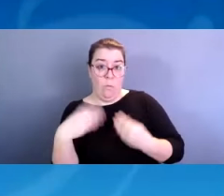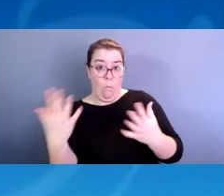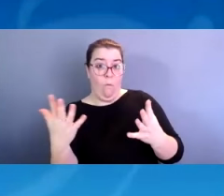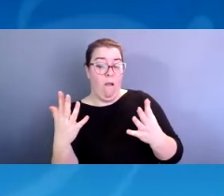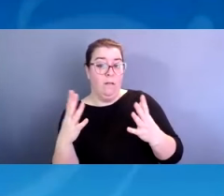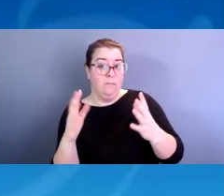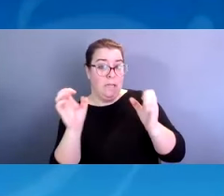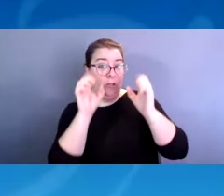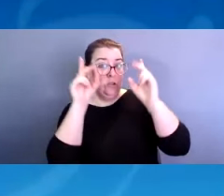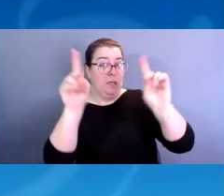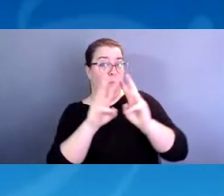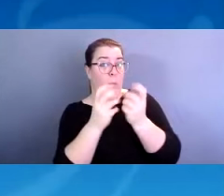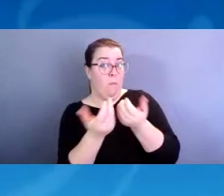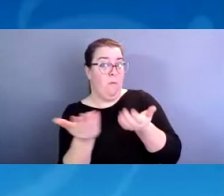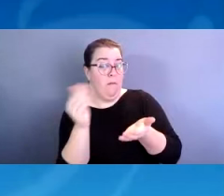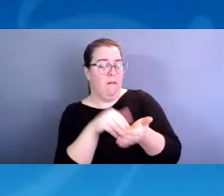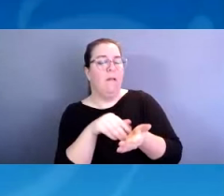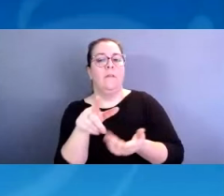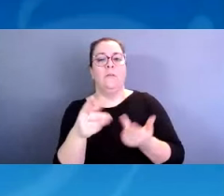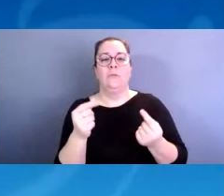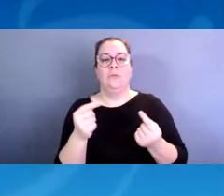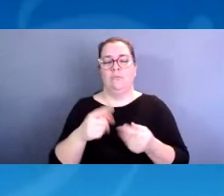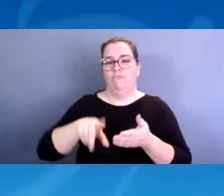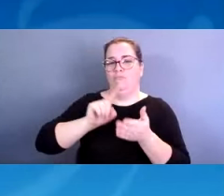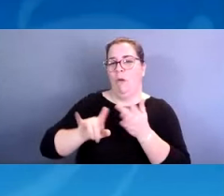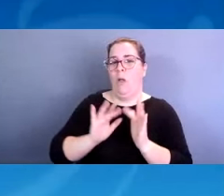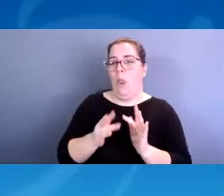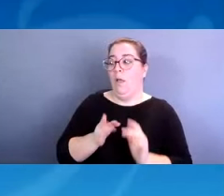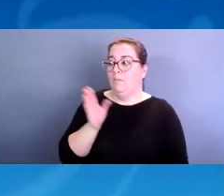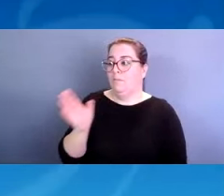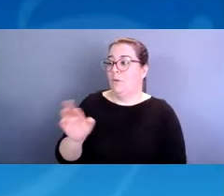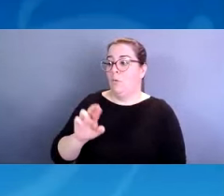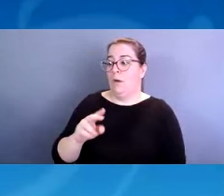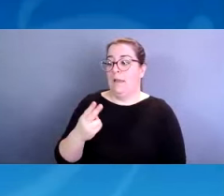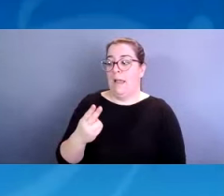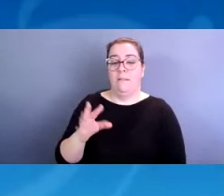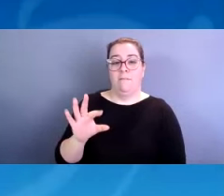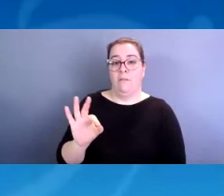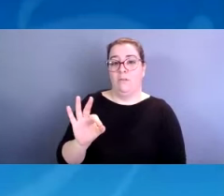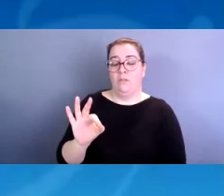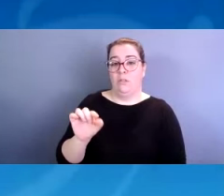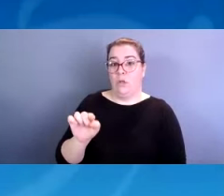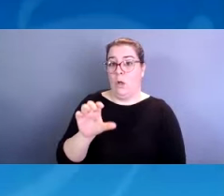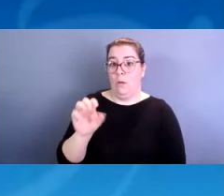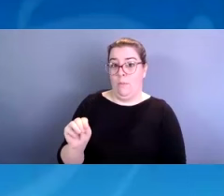I would invite you to visit their website at RickHansen.com/donate. Currently you can double